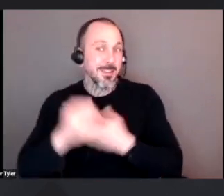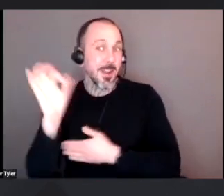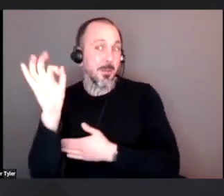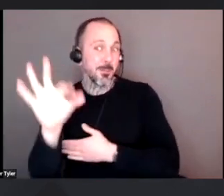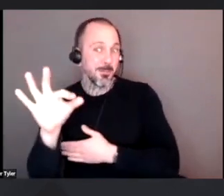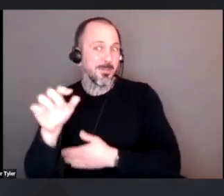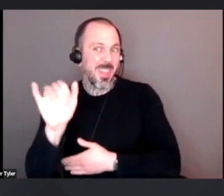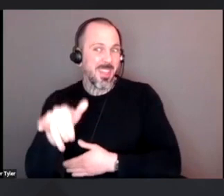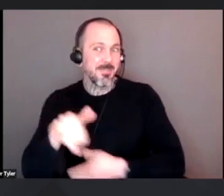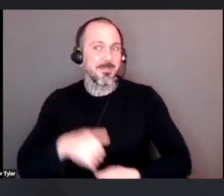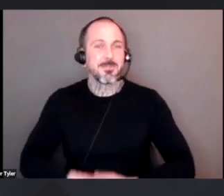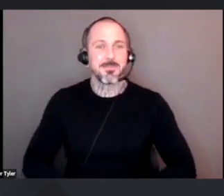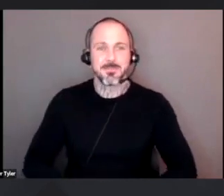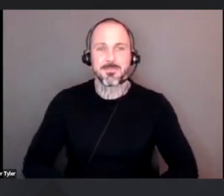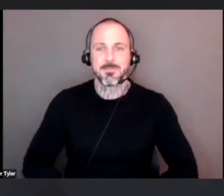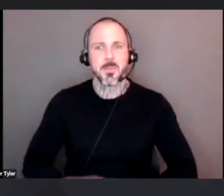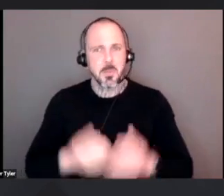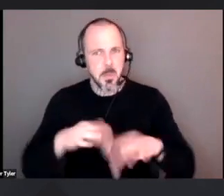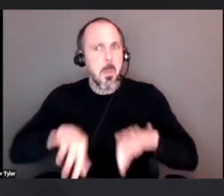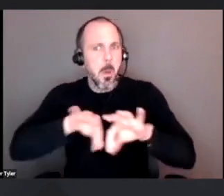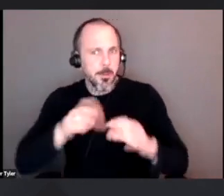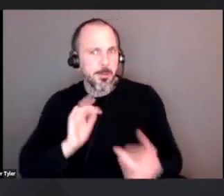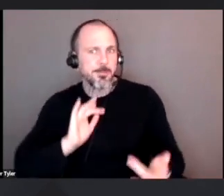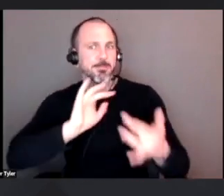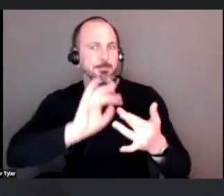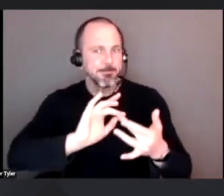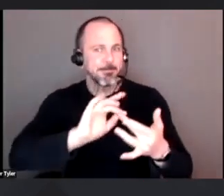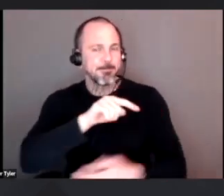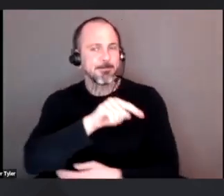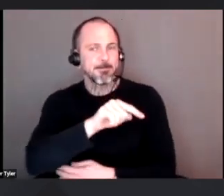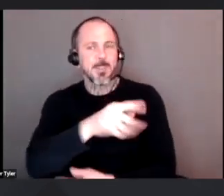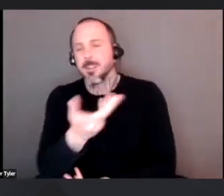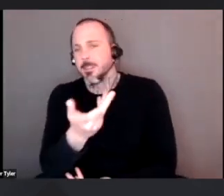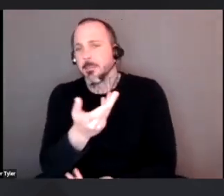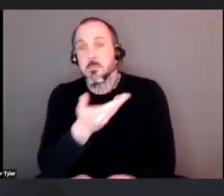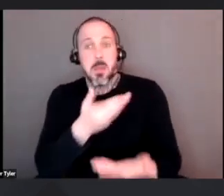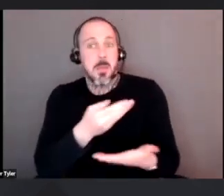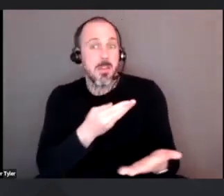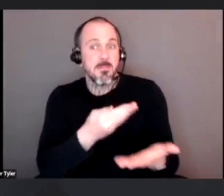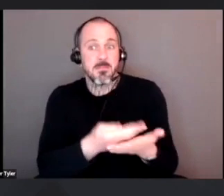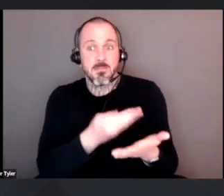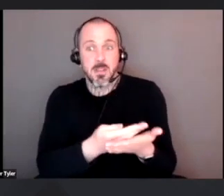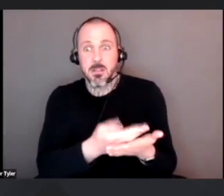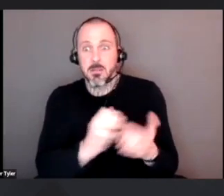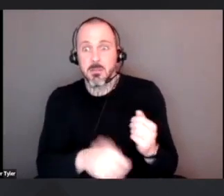that may be available as well. So I would suggest that. Thank you both so much.